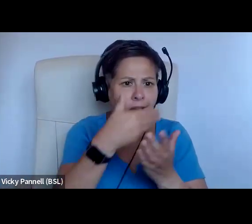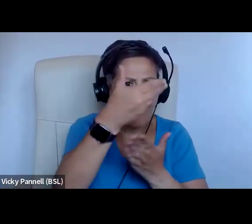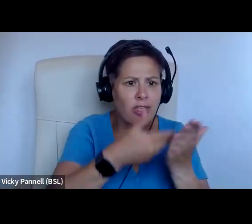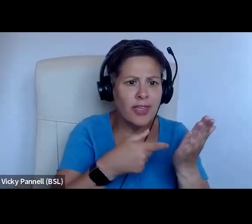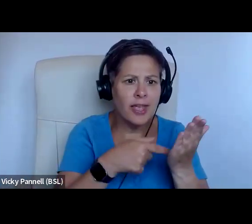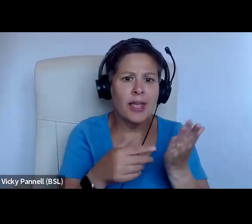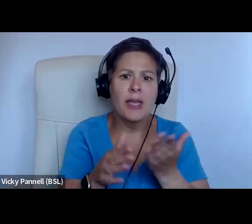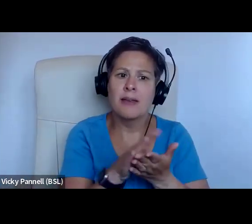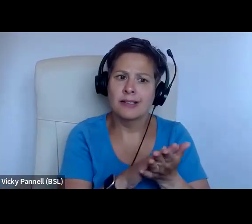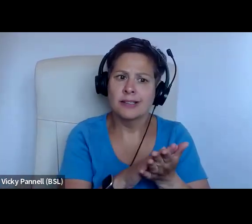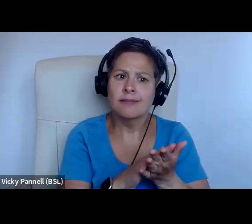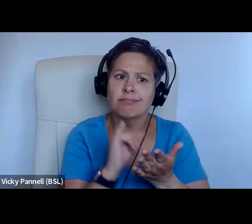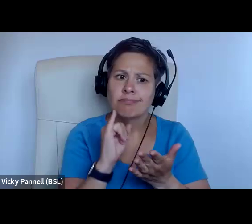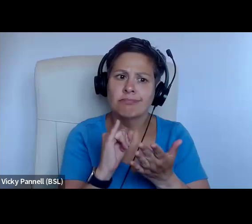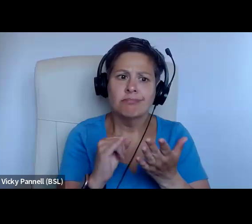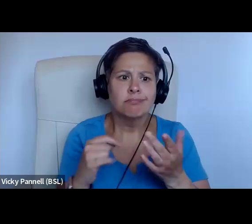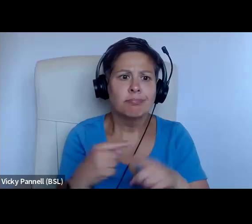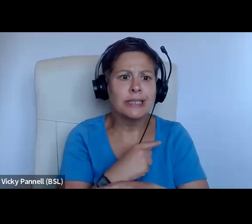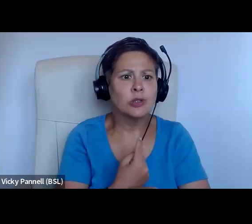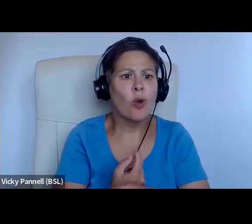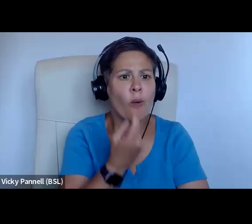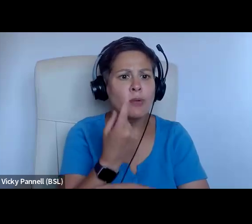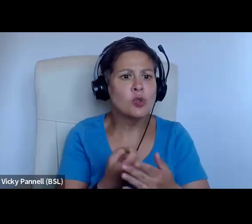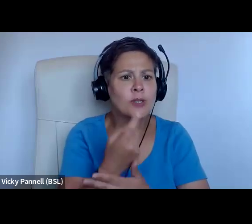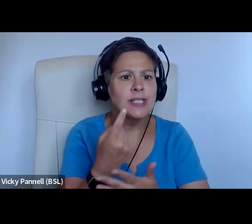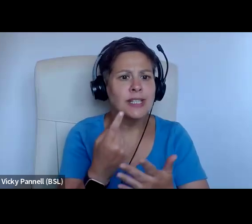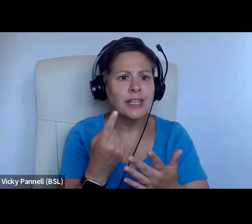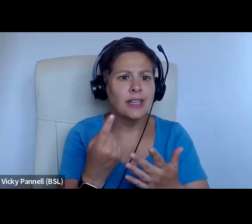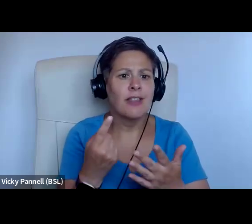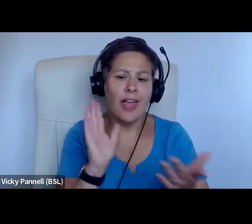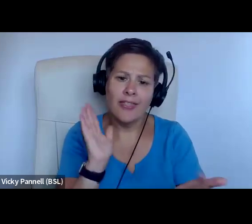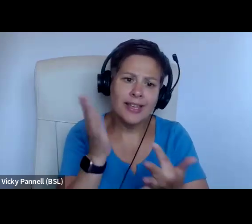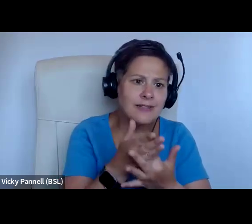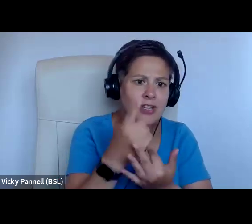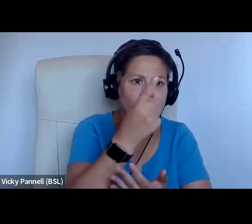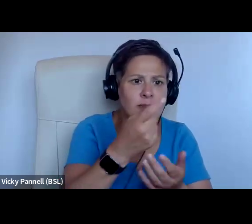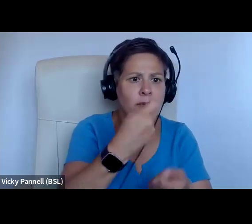When we consider the APP, it's interesting to think about who benefits.